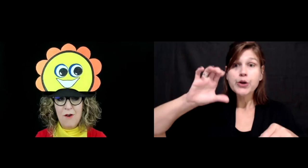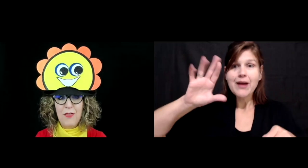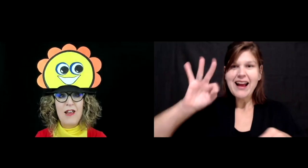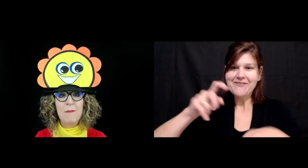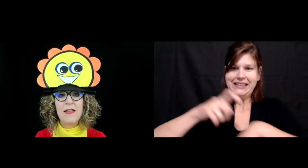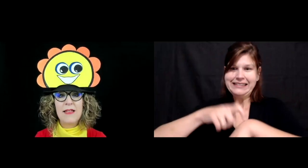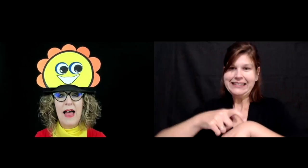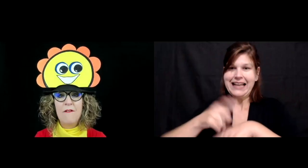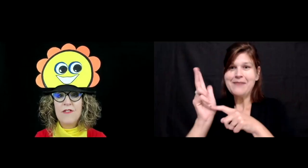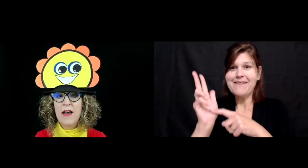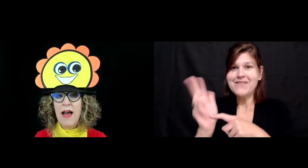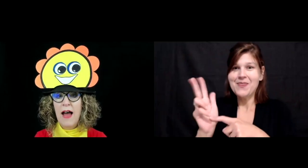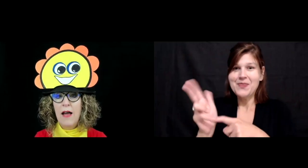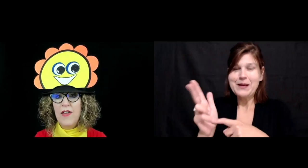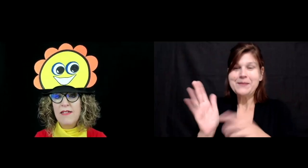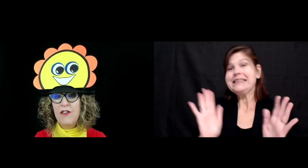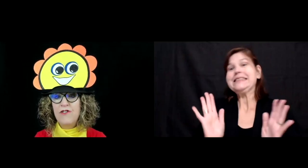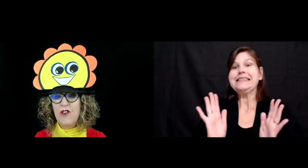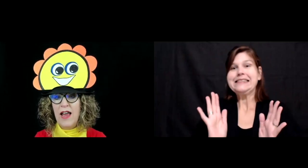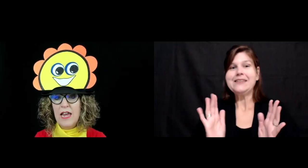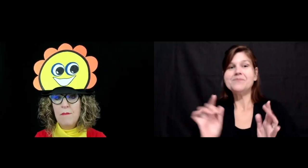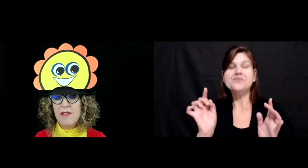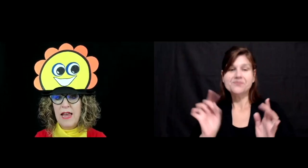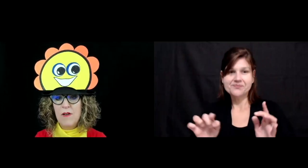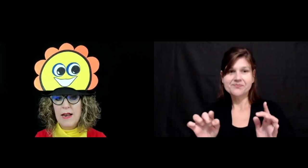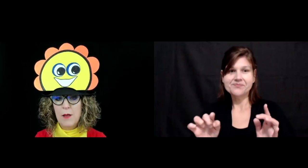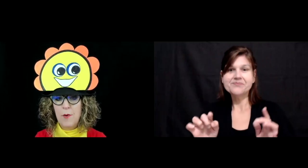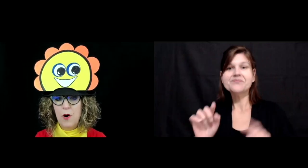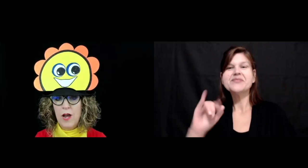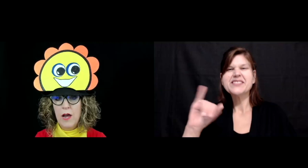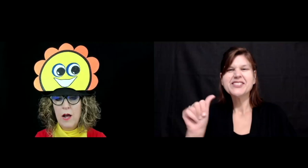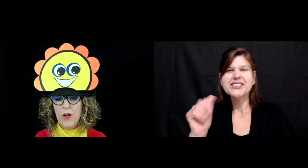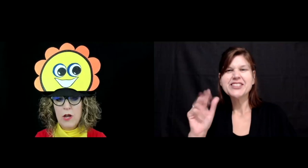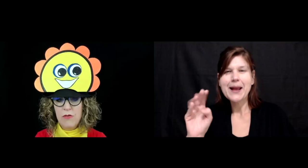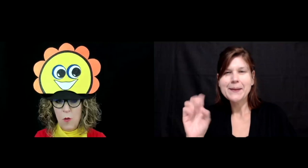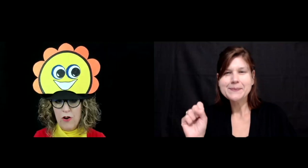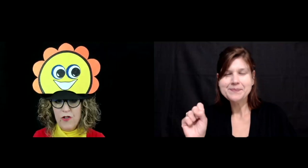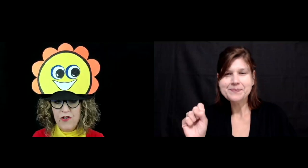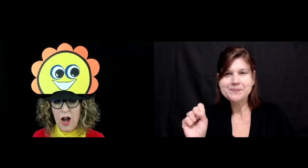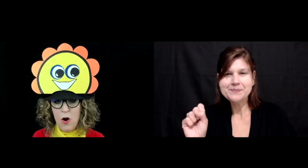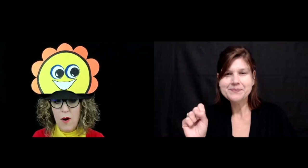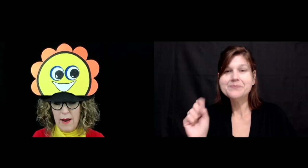I've got three minutes left. This is James. He was a little boy that watched the show